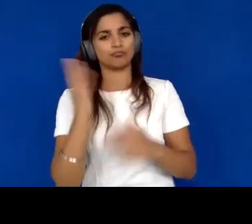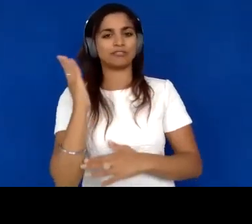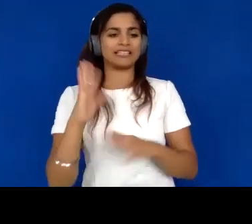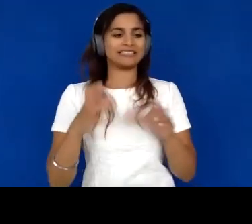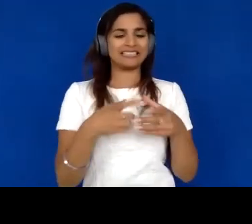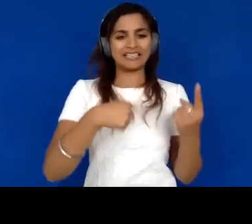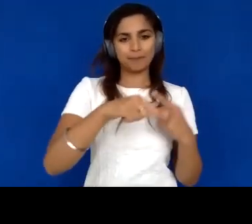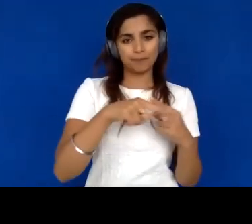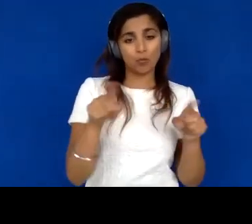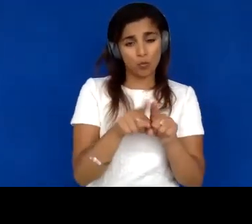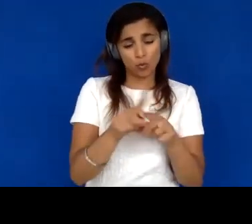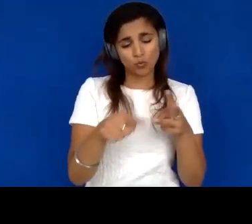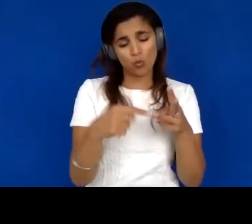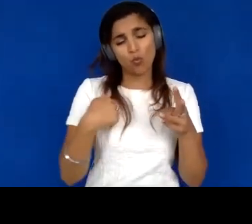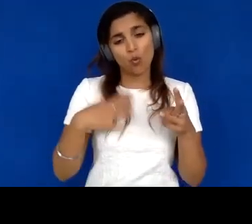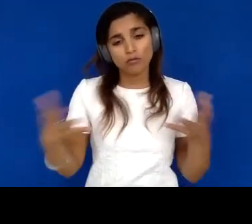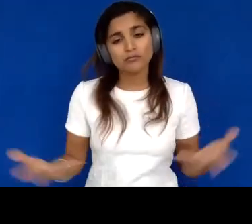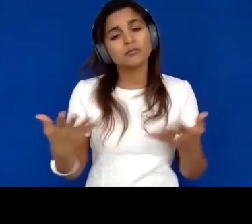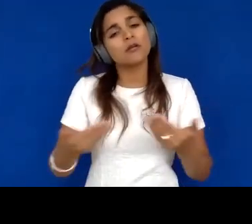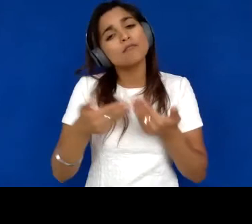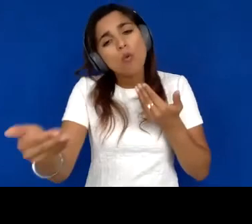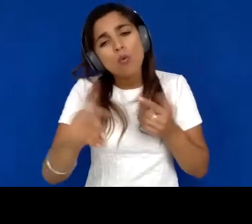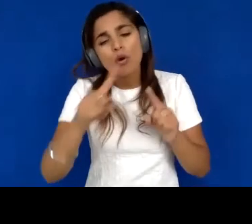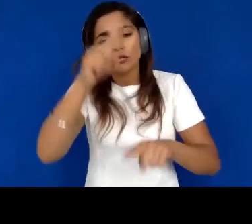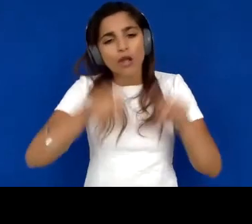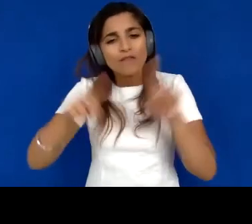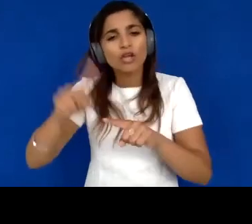diversity of disability characters and narratives evident within mainstream